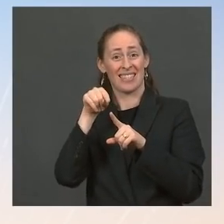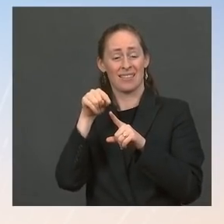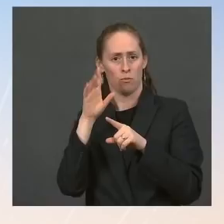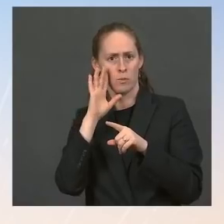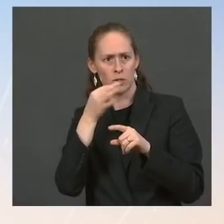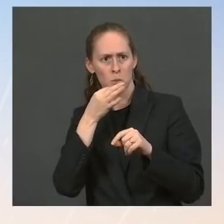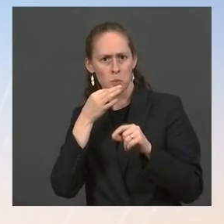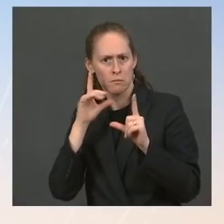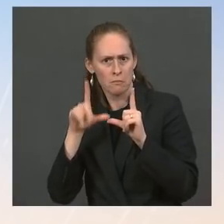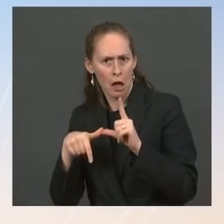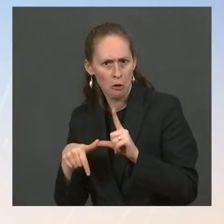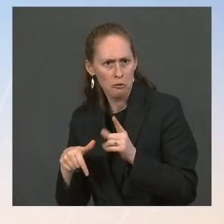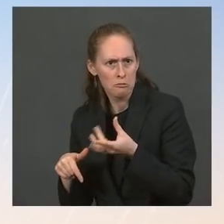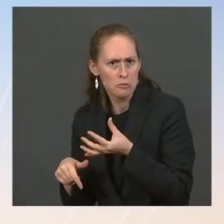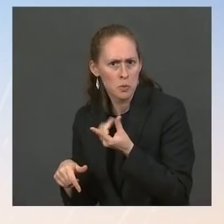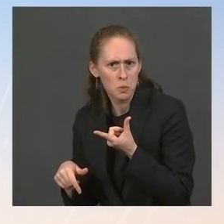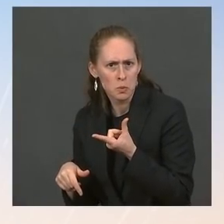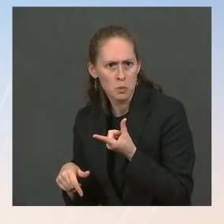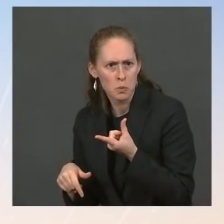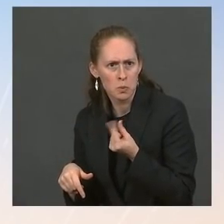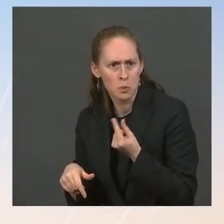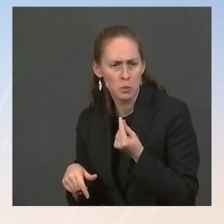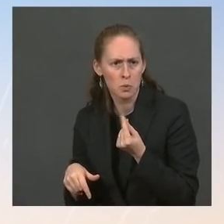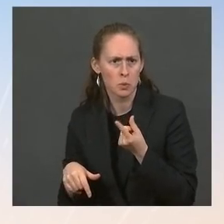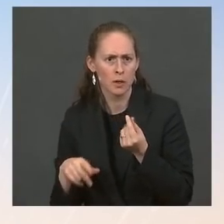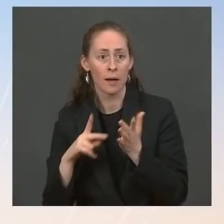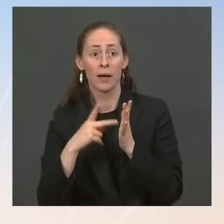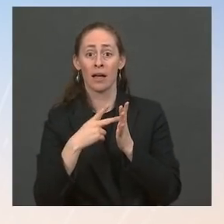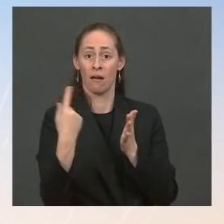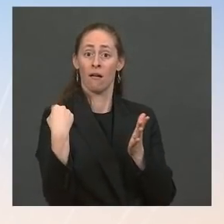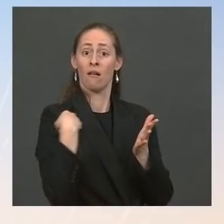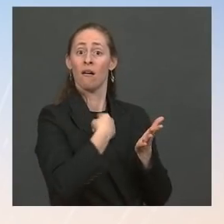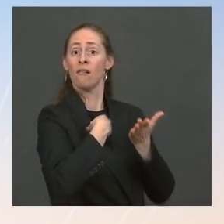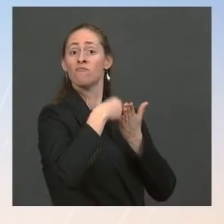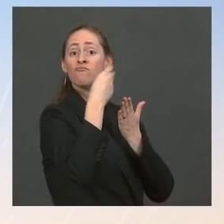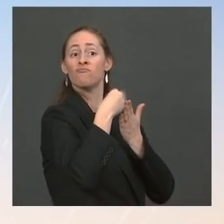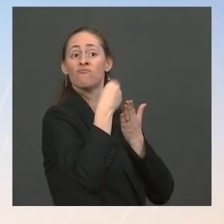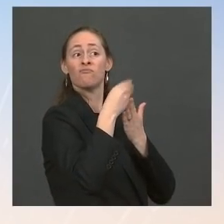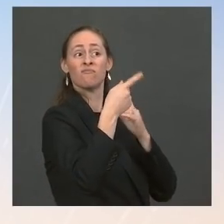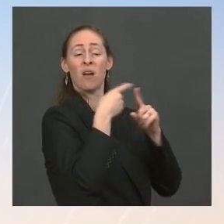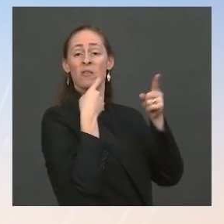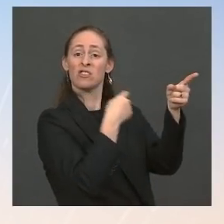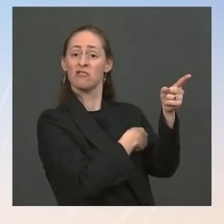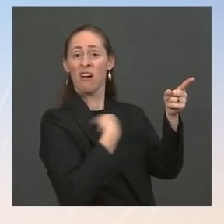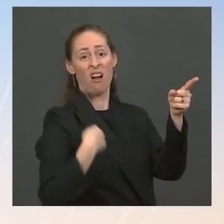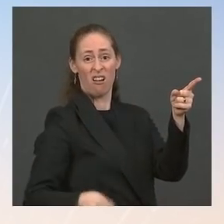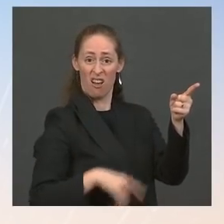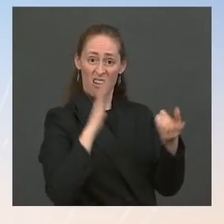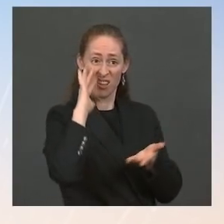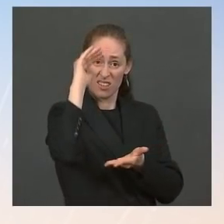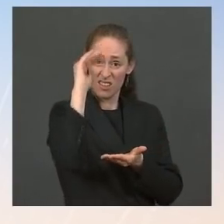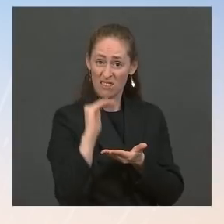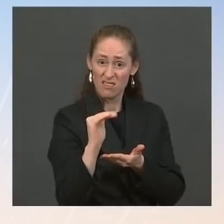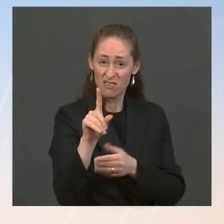I'm wondering why that isn't going to be a bigger factor in that discussion. Ms. Psaki: Well, Andrea,